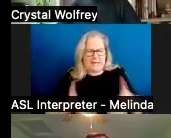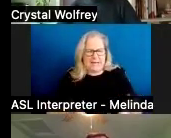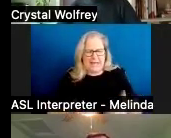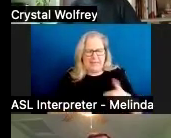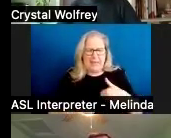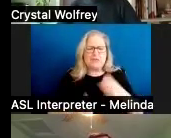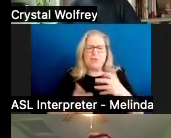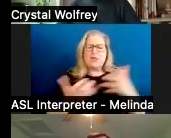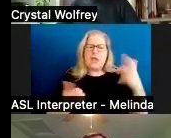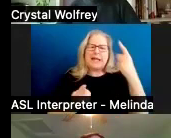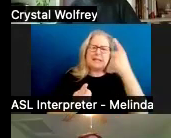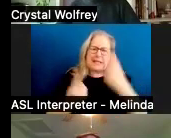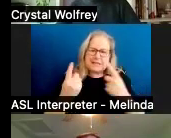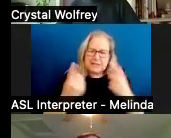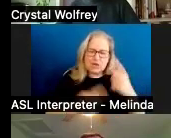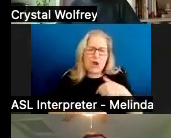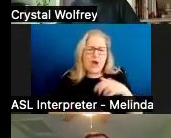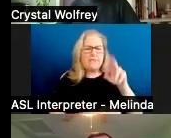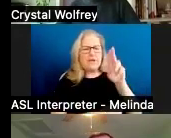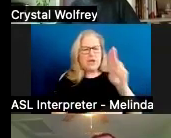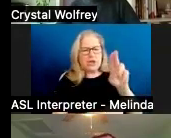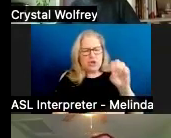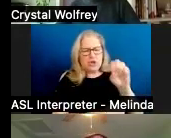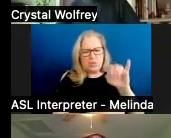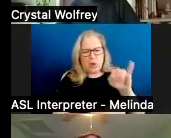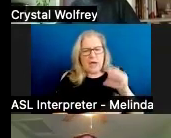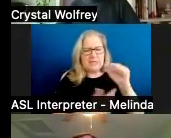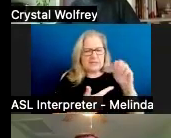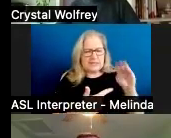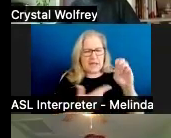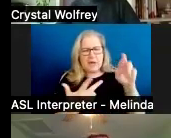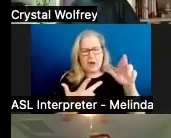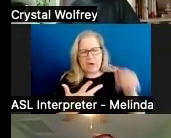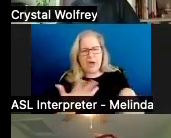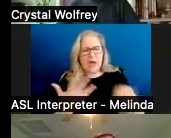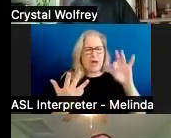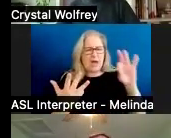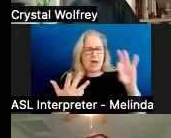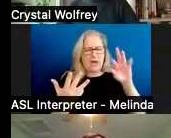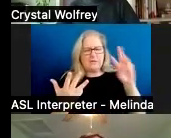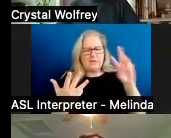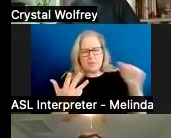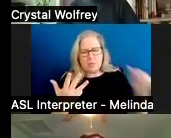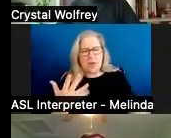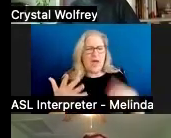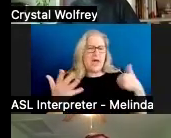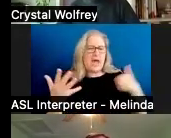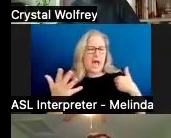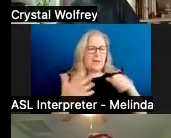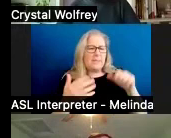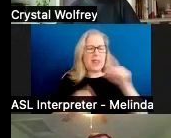So you got the UEI, the SAM, the eRA, FWAs, Animal Assurance, all these things that you need to account for,